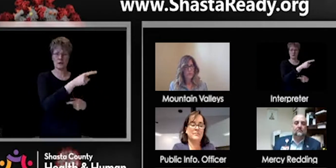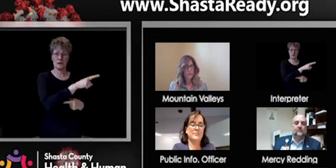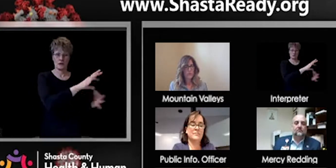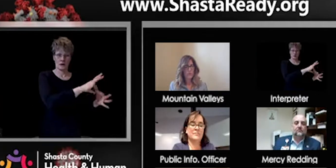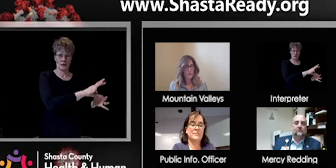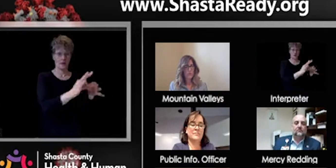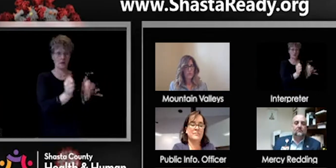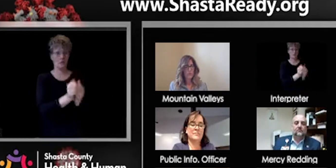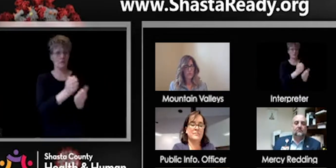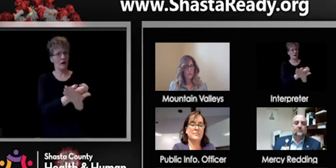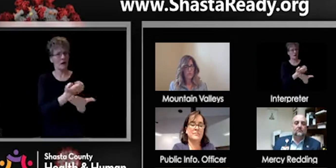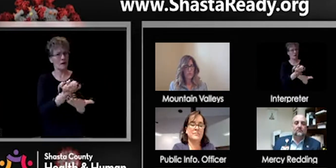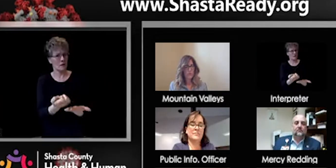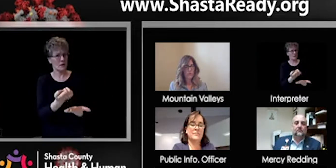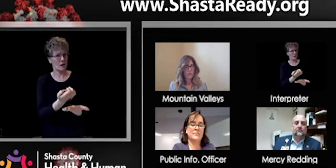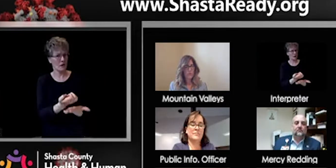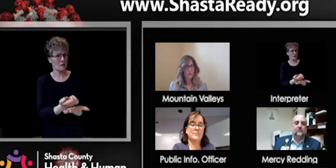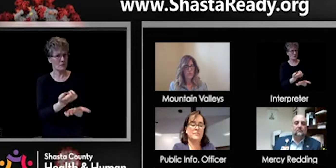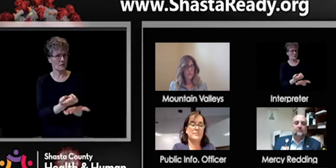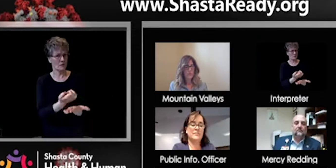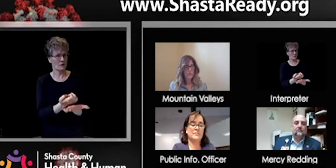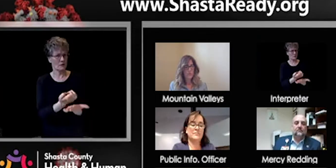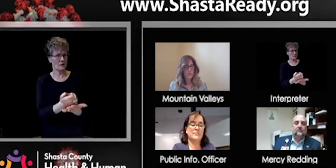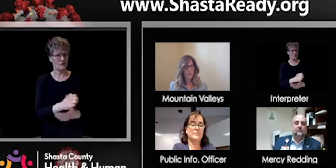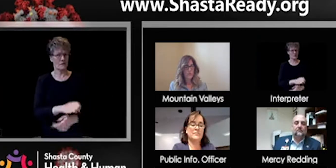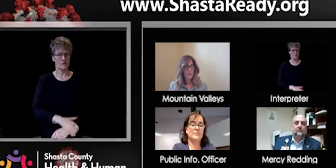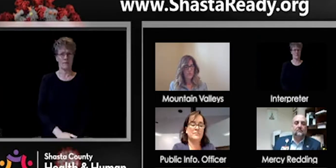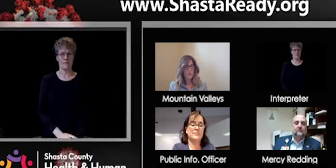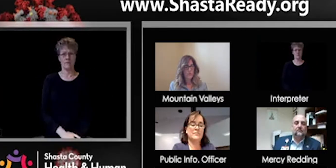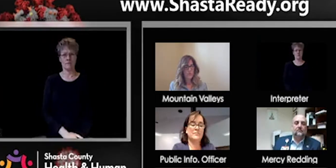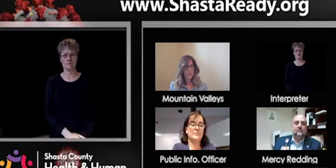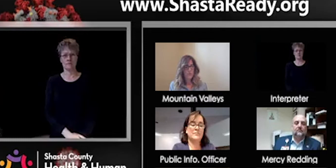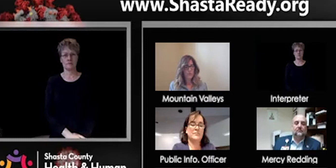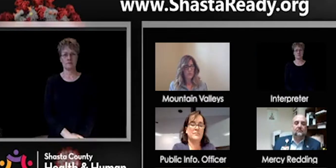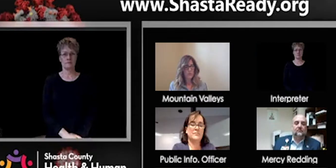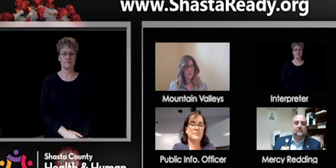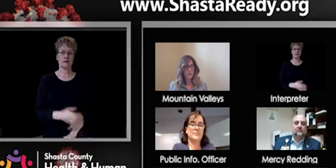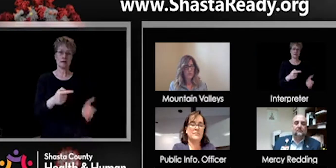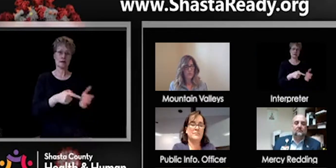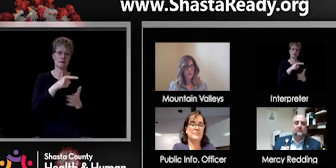where if we want to get things going again we need to find ways to make it more safe